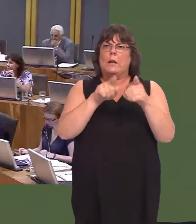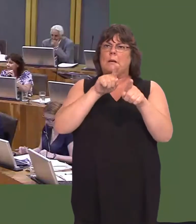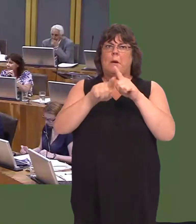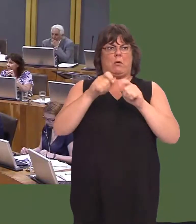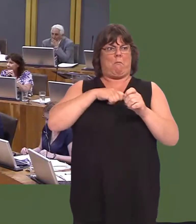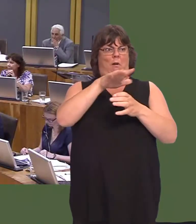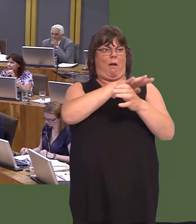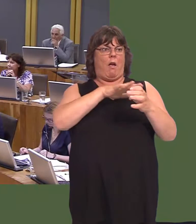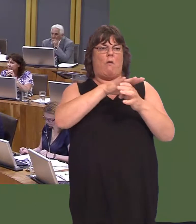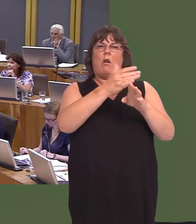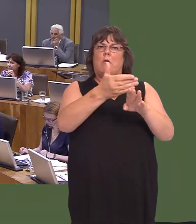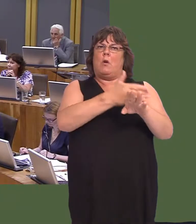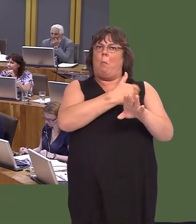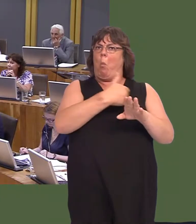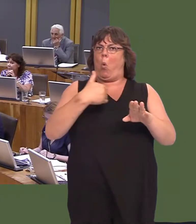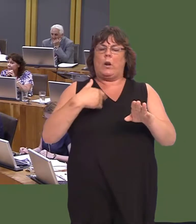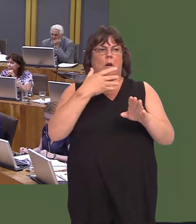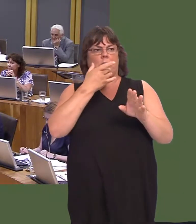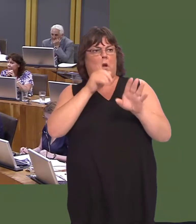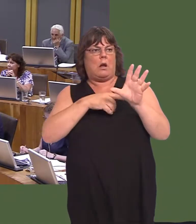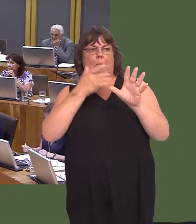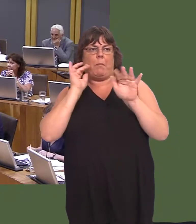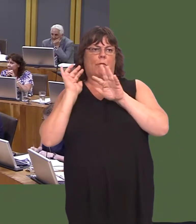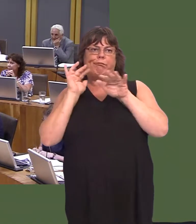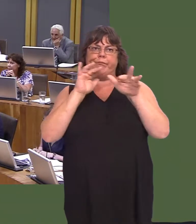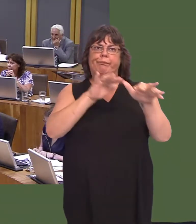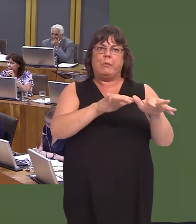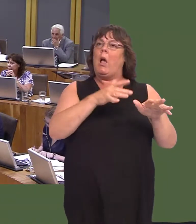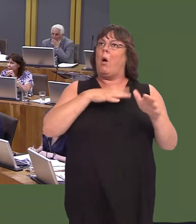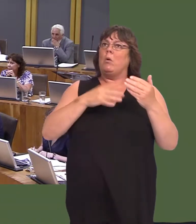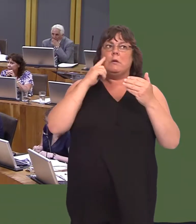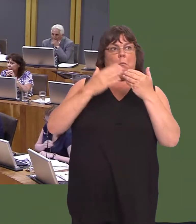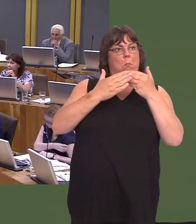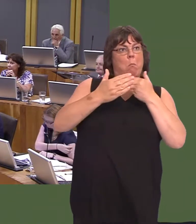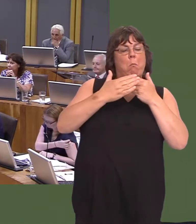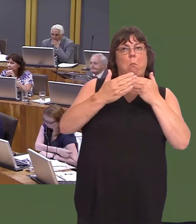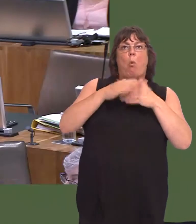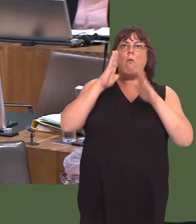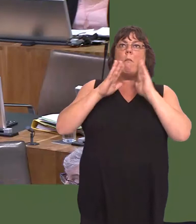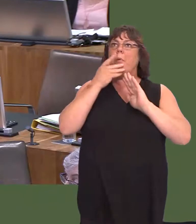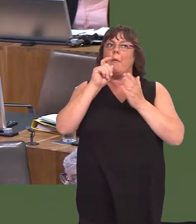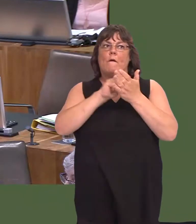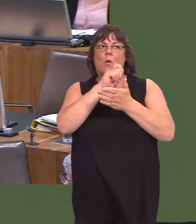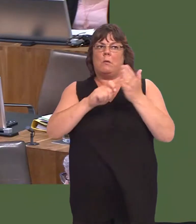In my local polling station it was very, very noticeable. I certainly want to see that trend continuing, because itís hugely important that voting